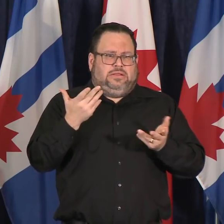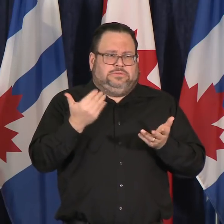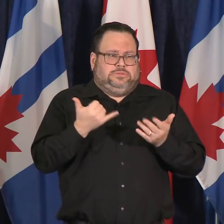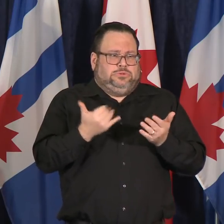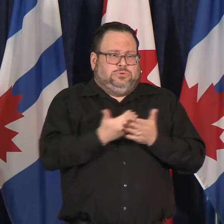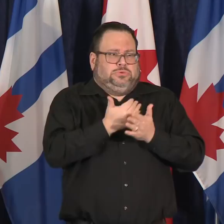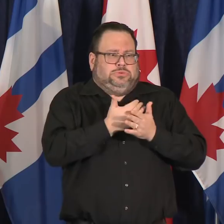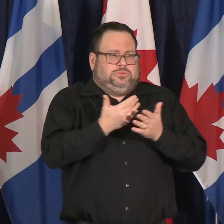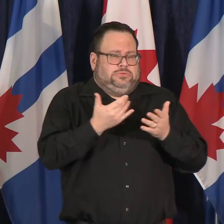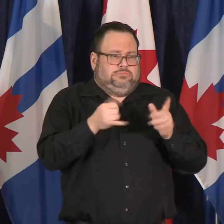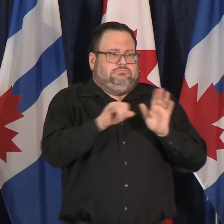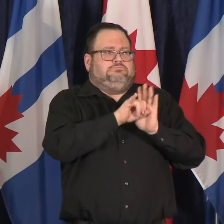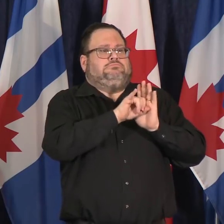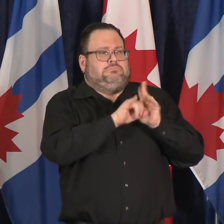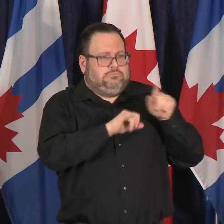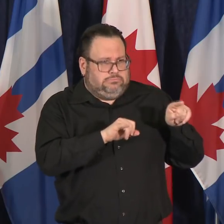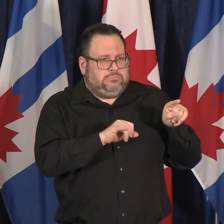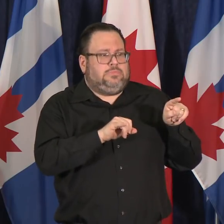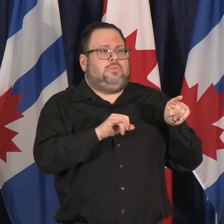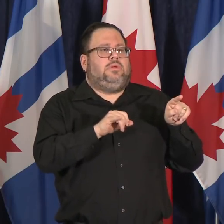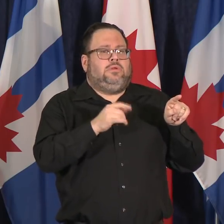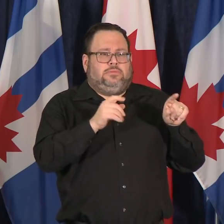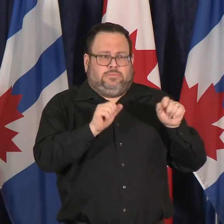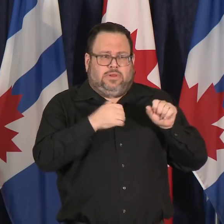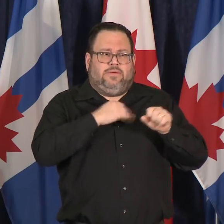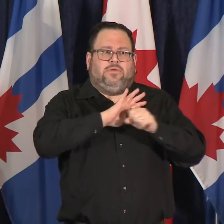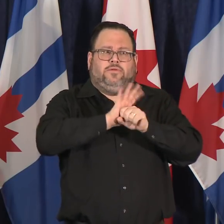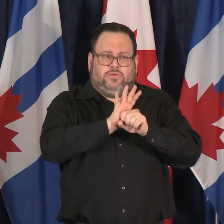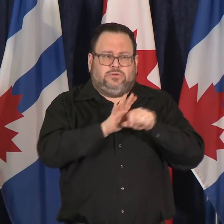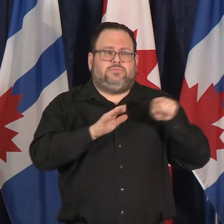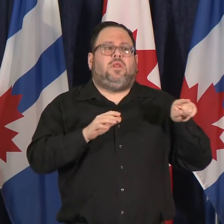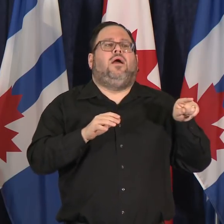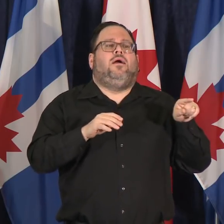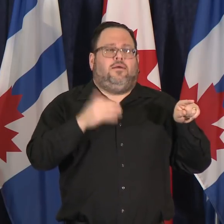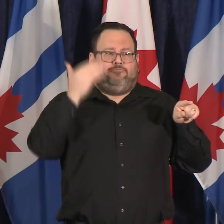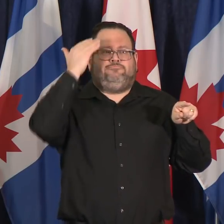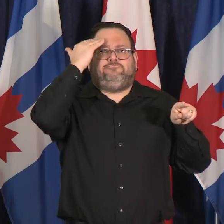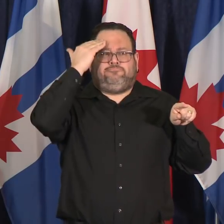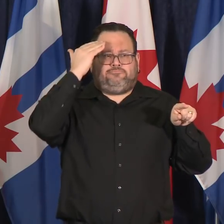that that individual may have exposed people through their regular commute on